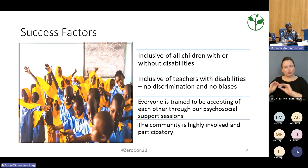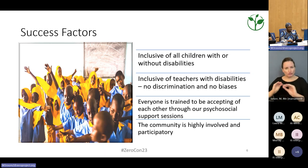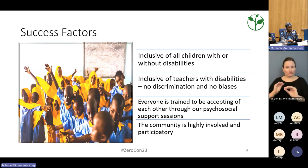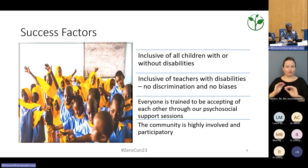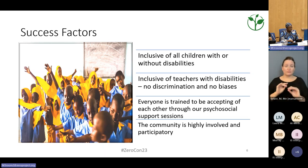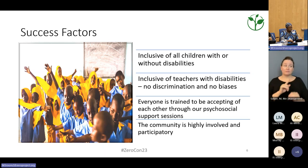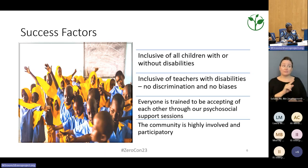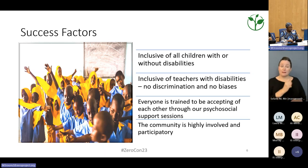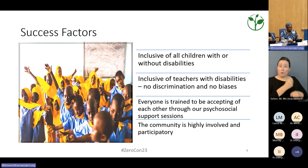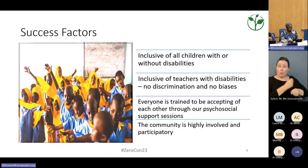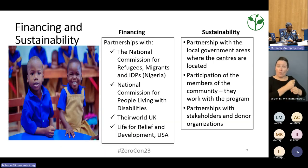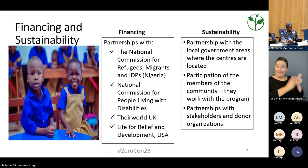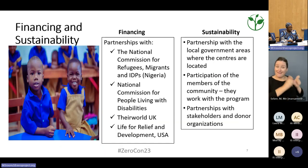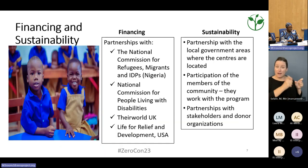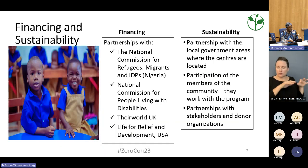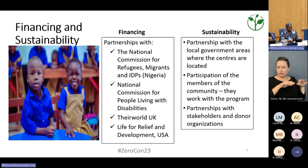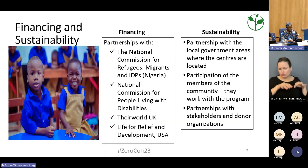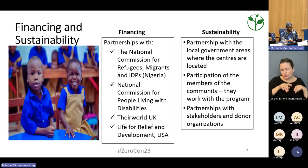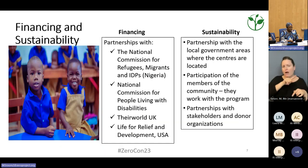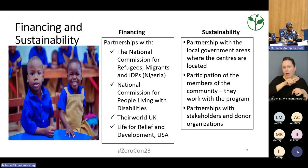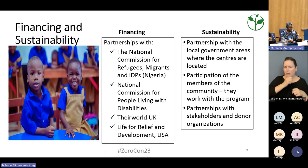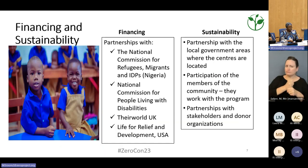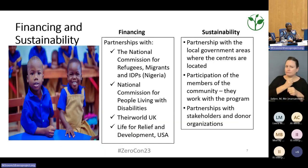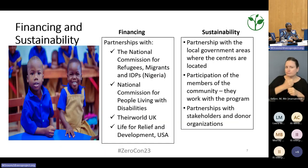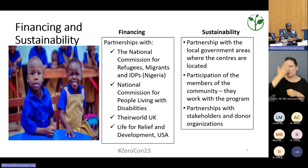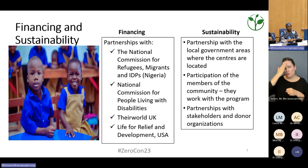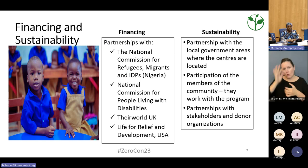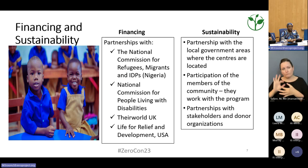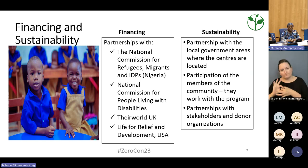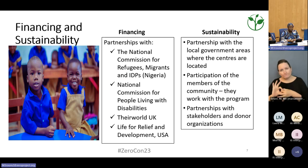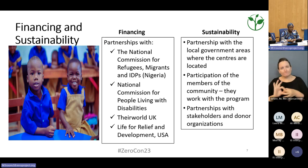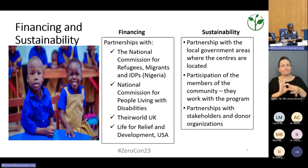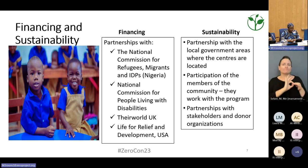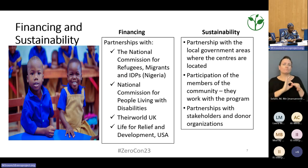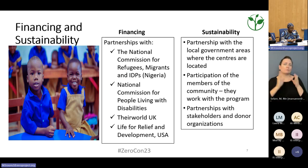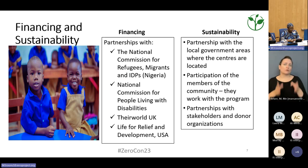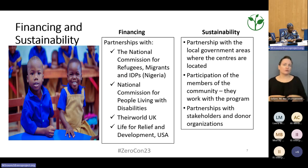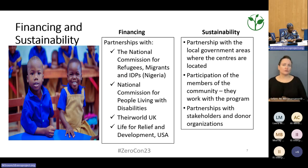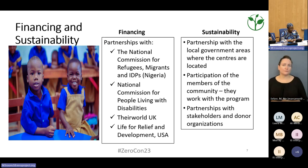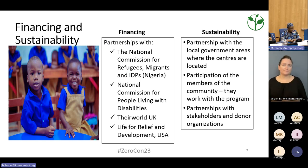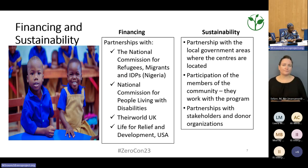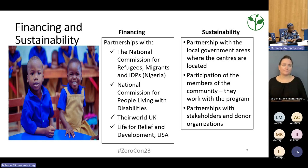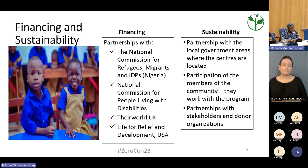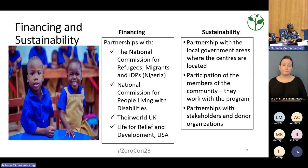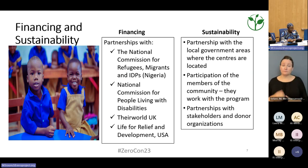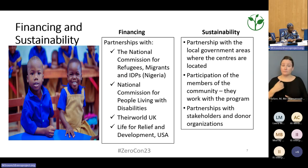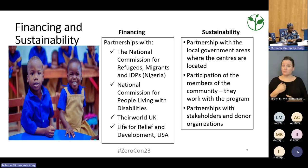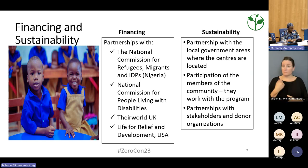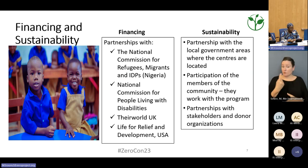and participate in. It is this partnership with the community that encourages the sustainability